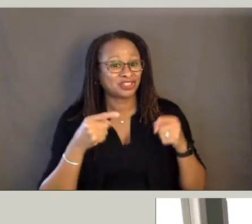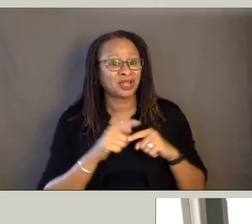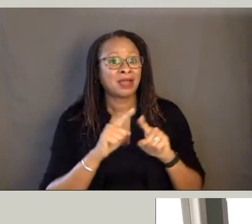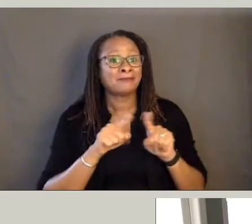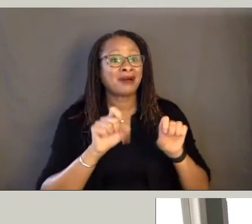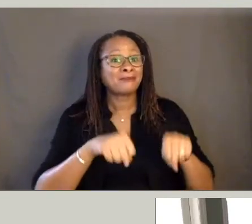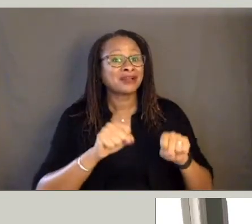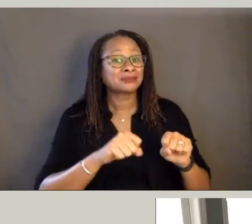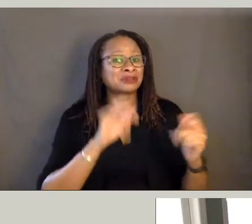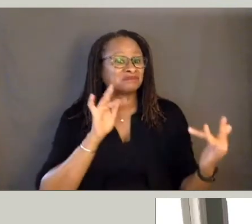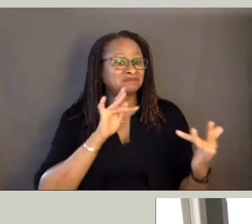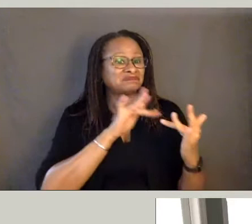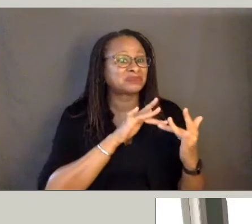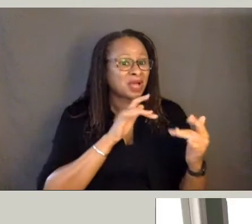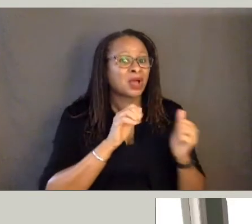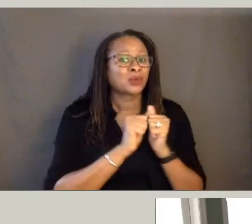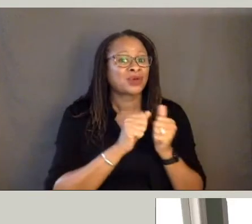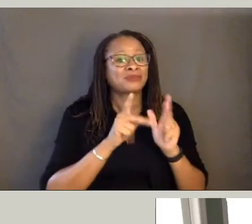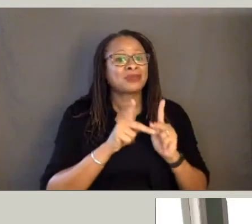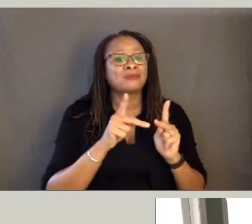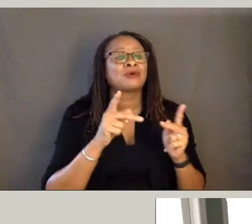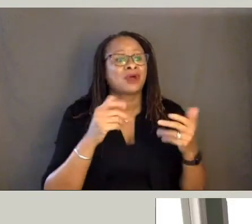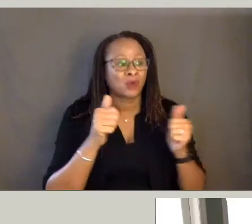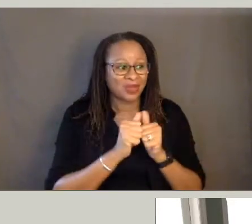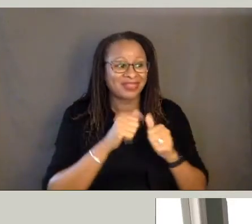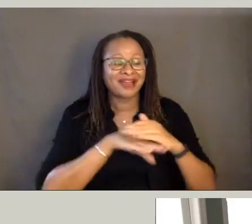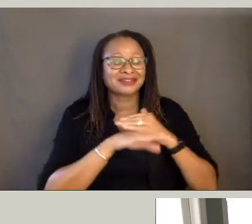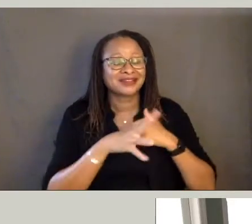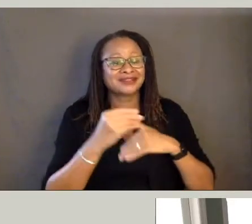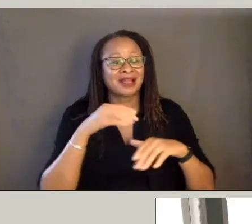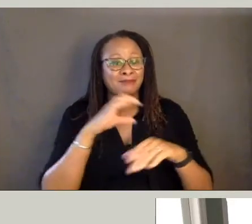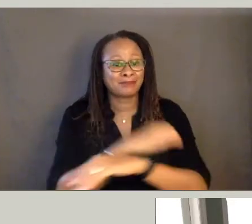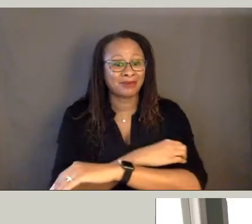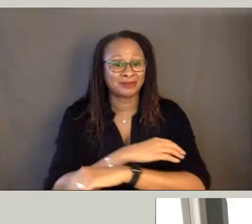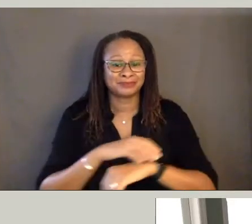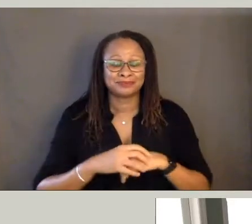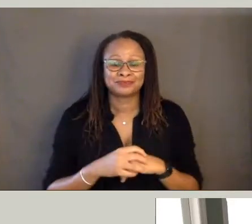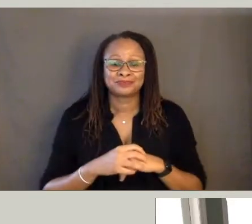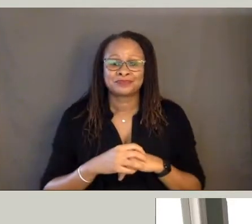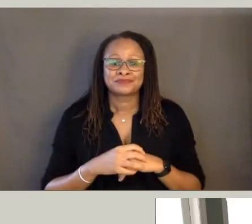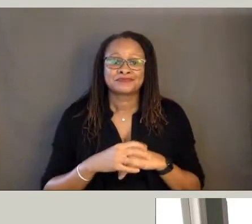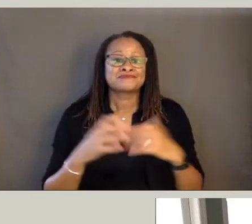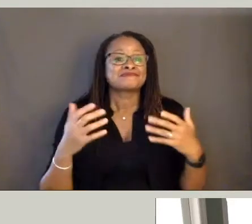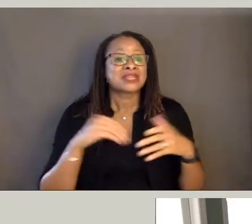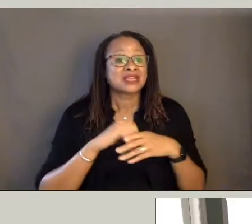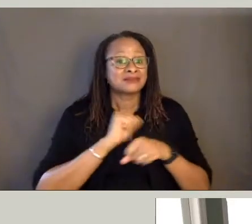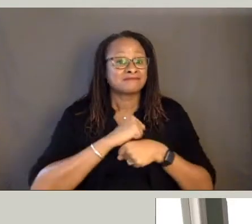to those with access and power. Now, making "Disclosure", we tried to walk the talk,